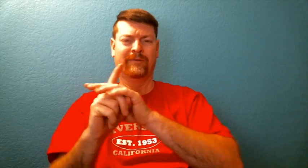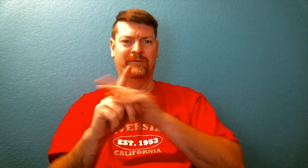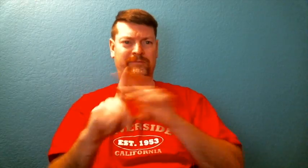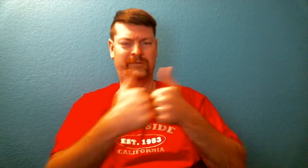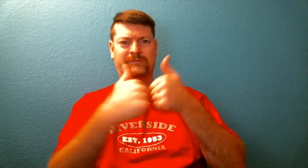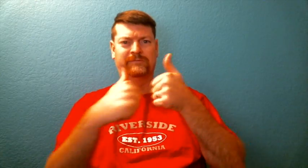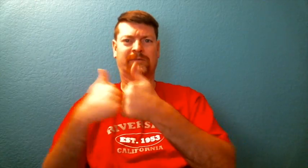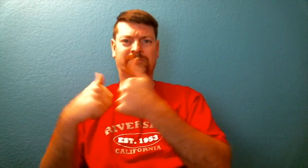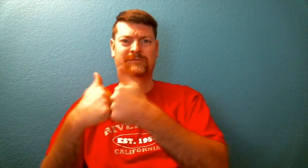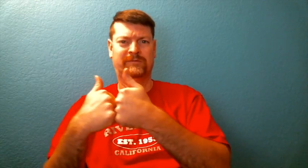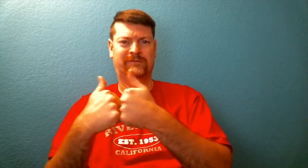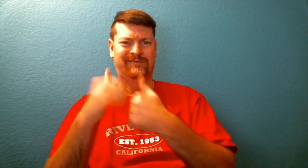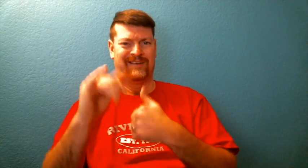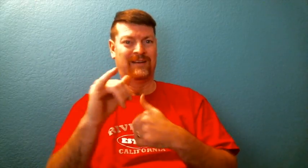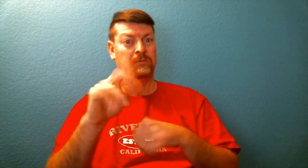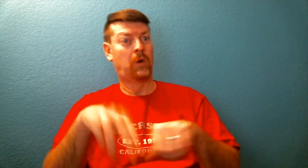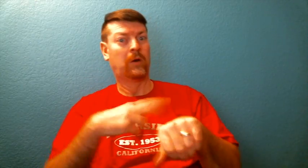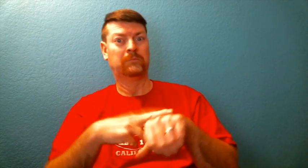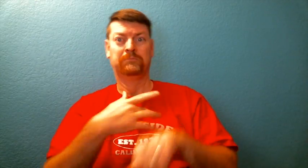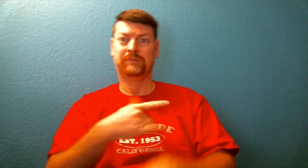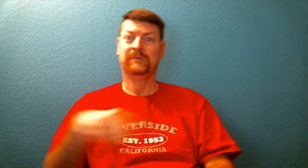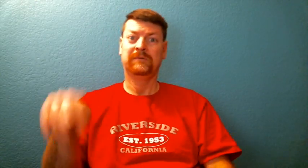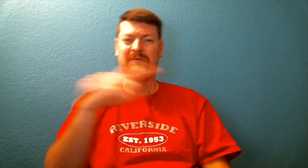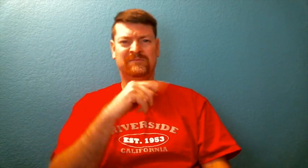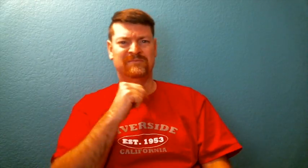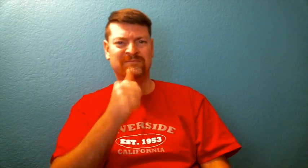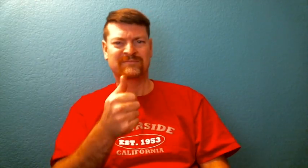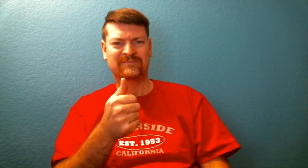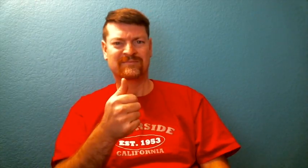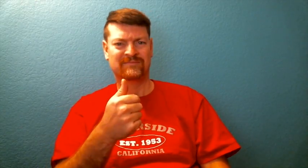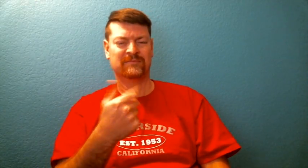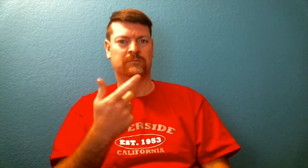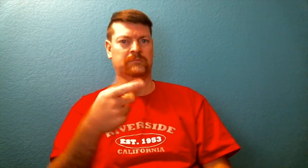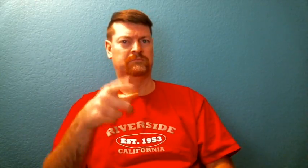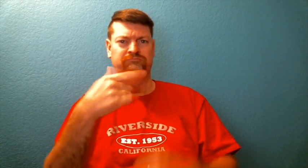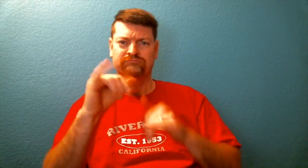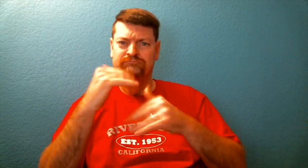situation. Certain challenges that have come our way and you